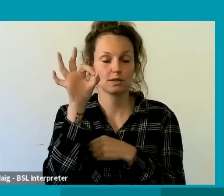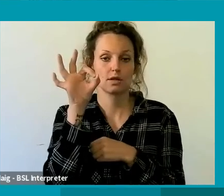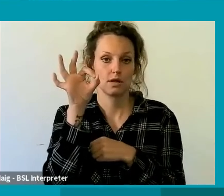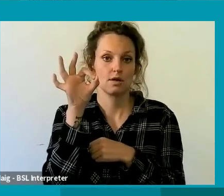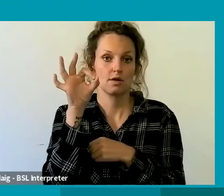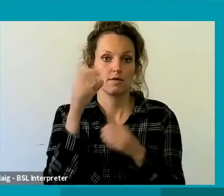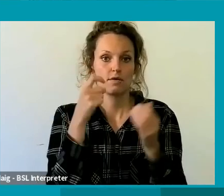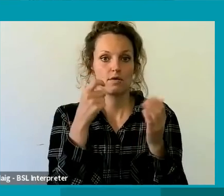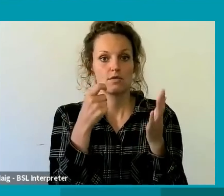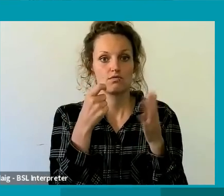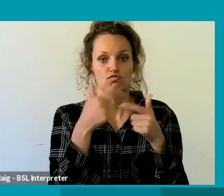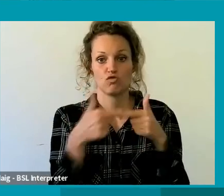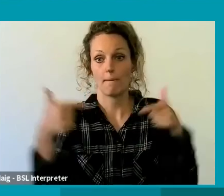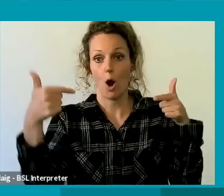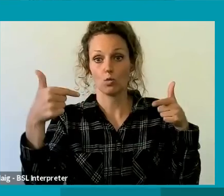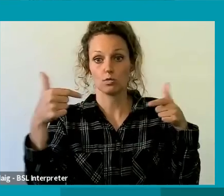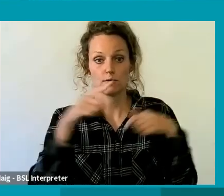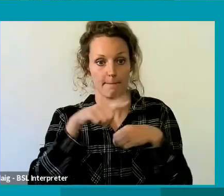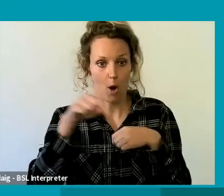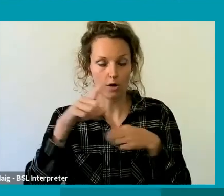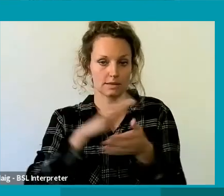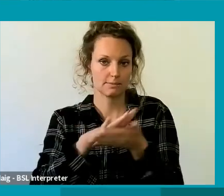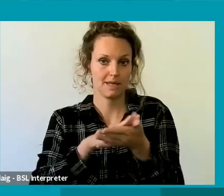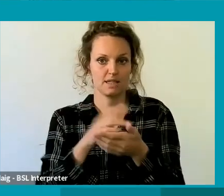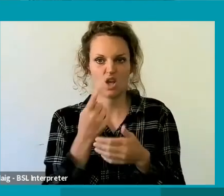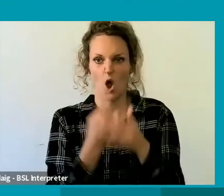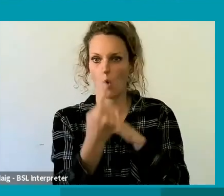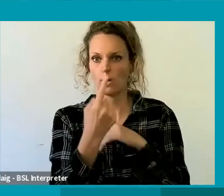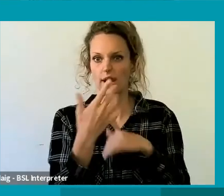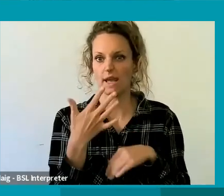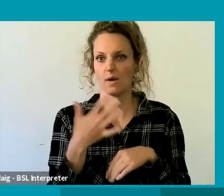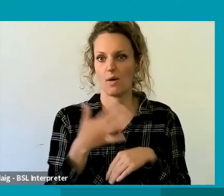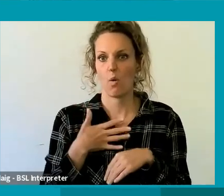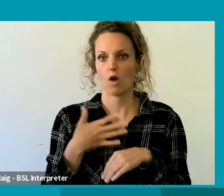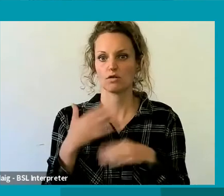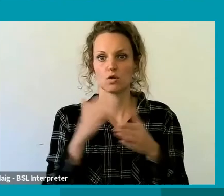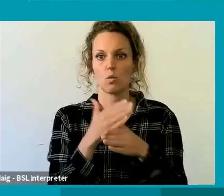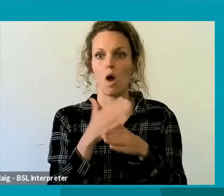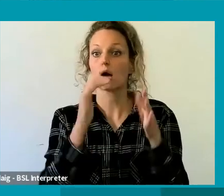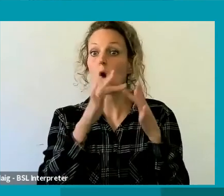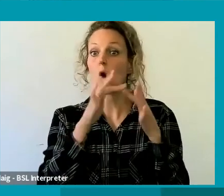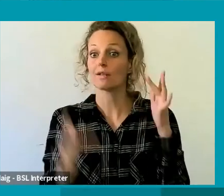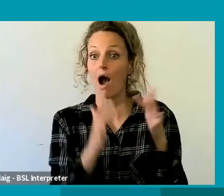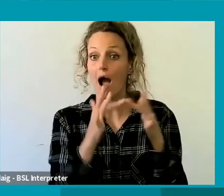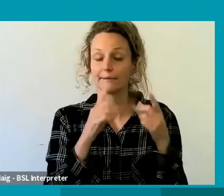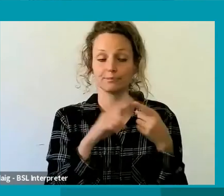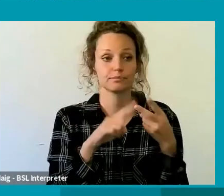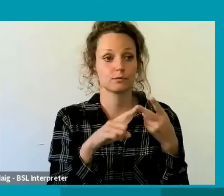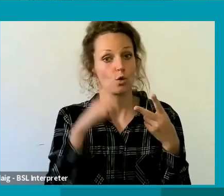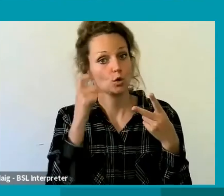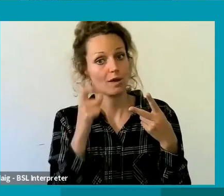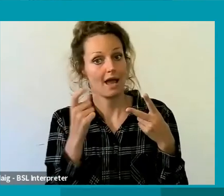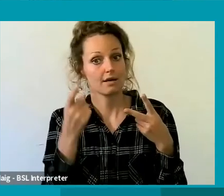in working remotely or you want to look at the combination of, you know a location and also remote working,